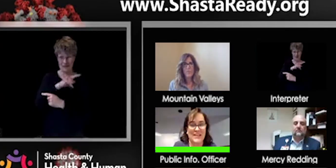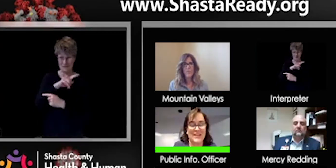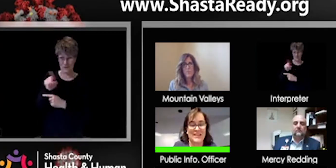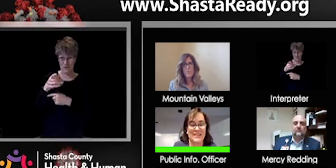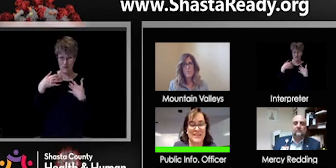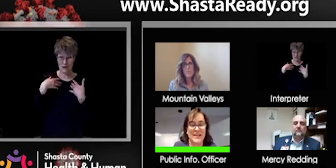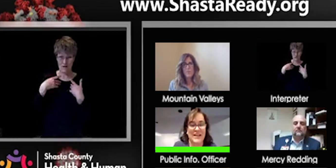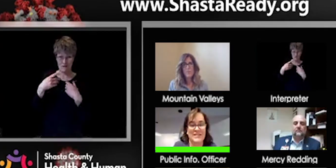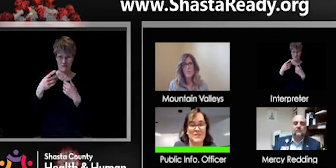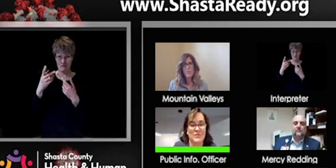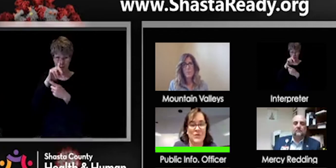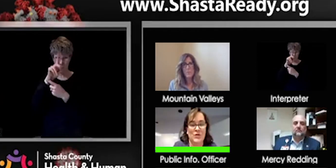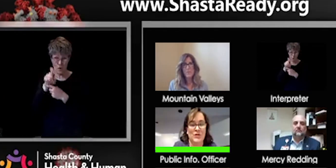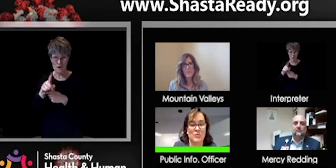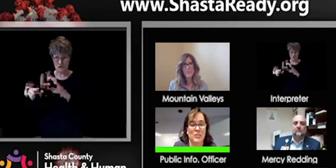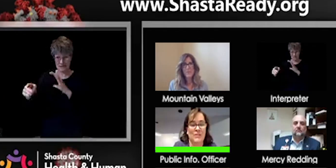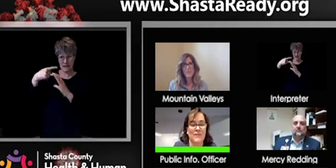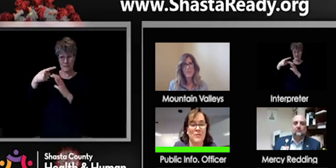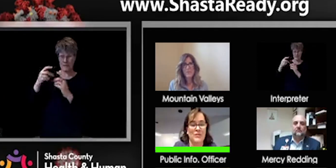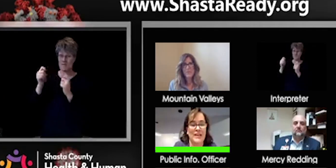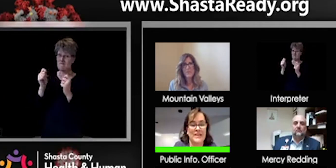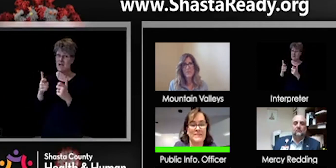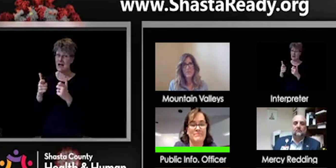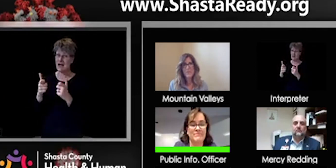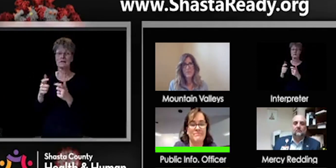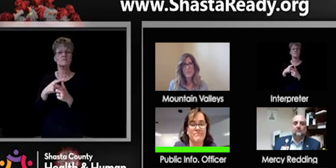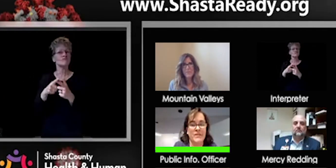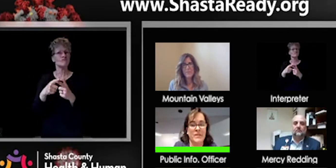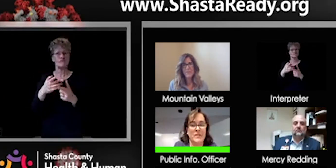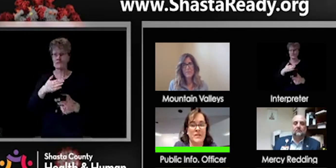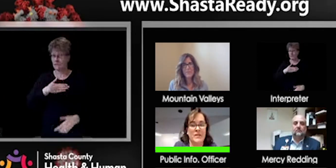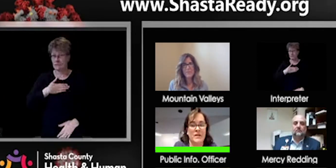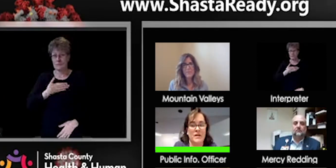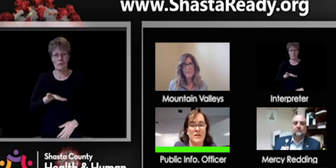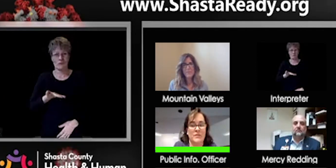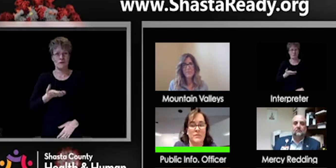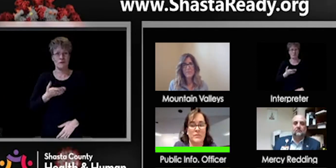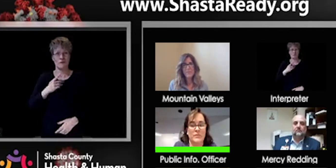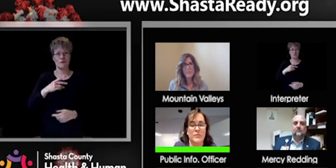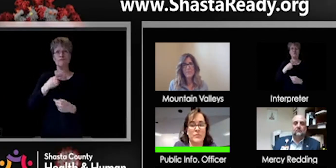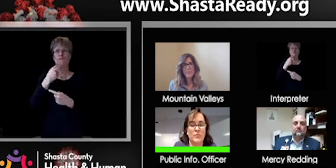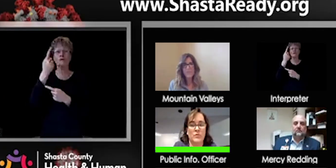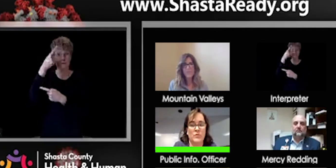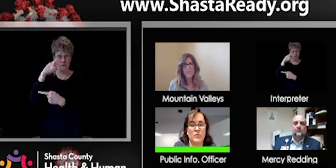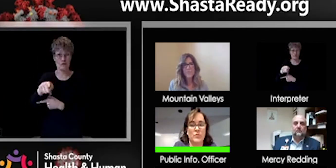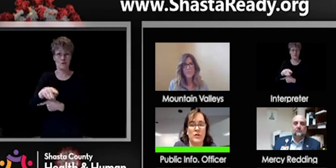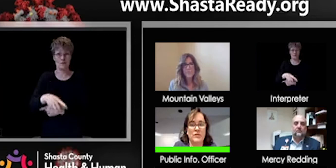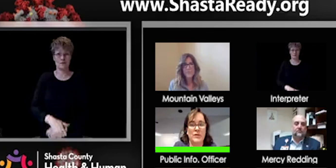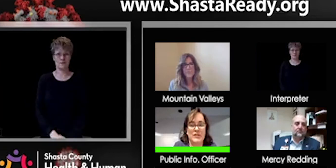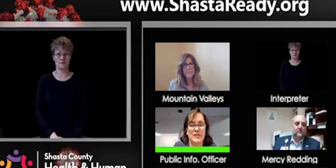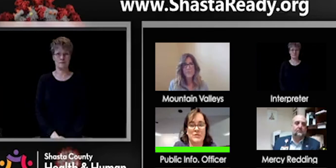then I can ask them for you on your behalf if you want to, if you would like. What other